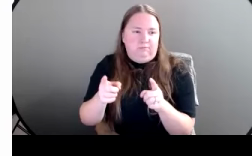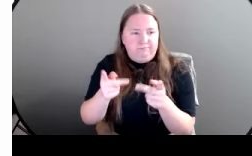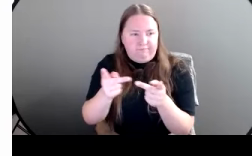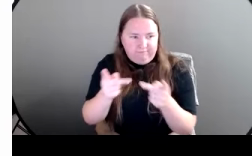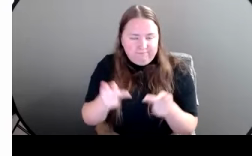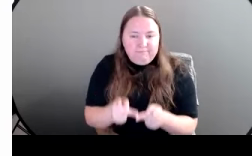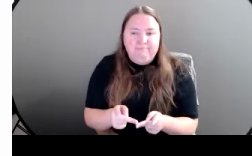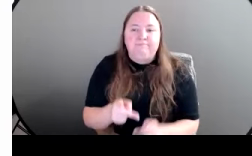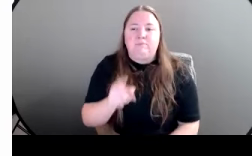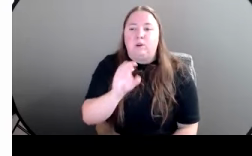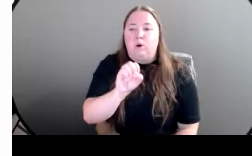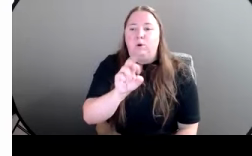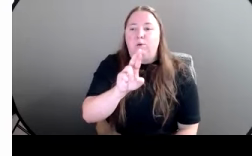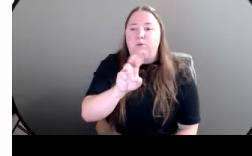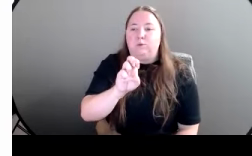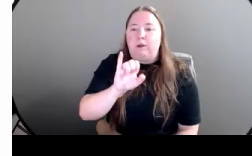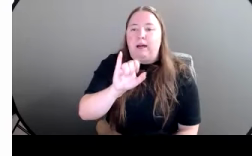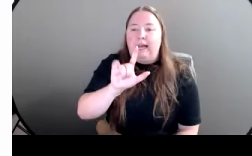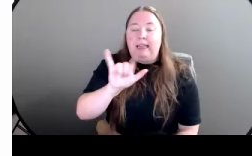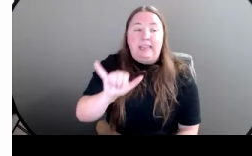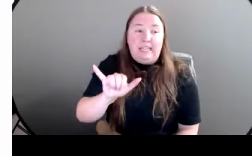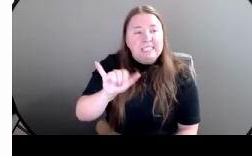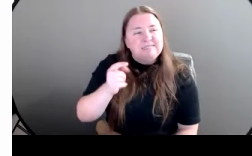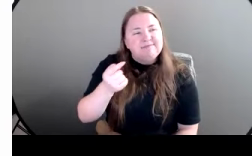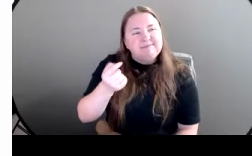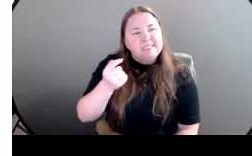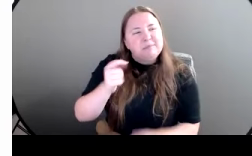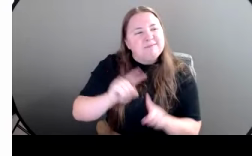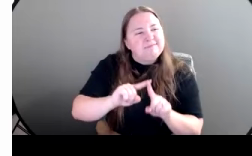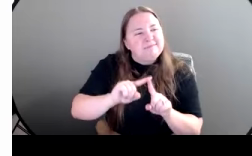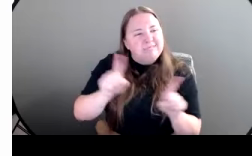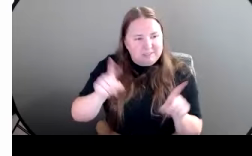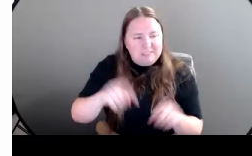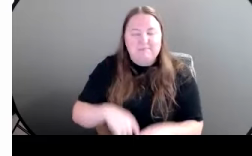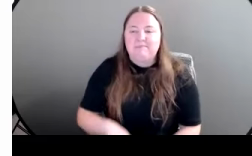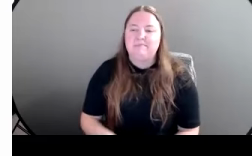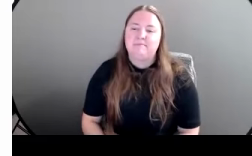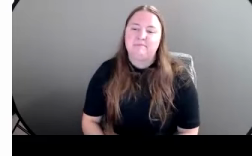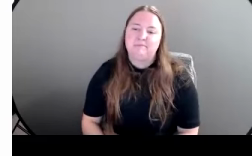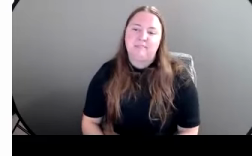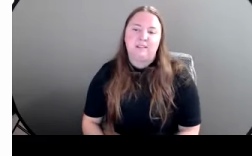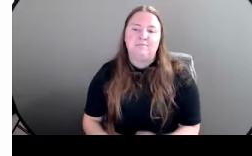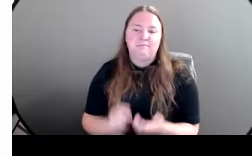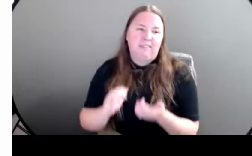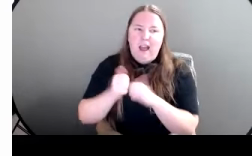O'Reilly is one where, it's a little different. In accessing it, you do need to create